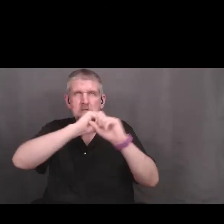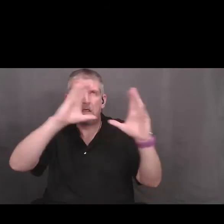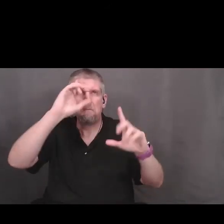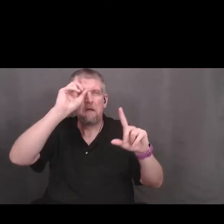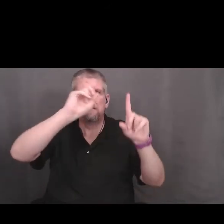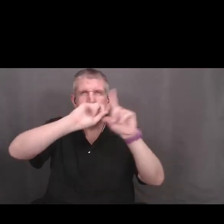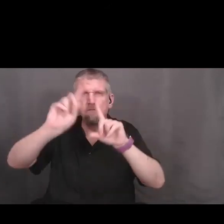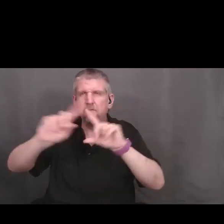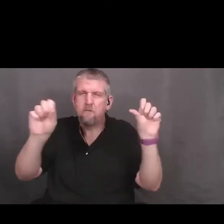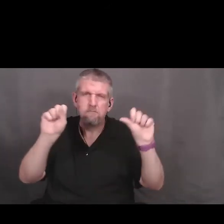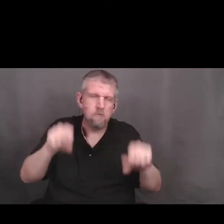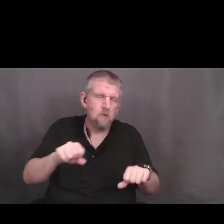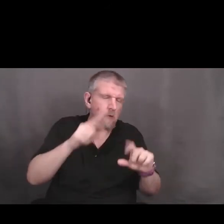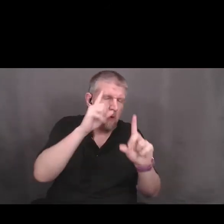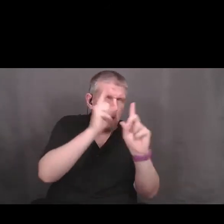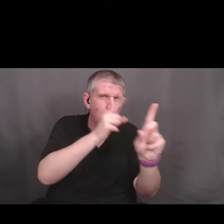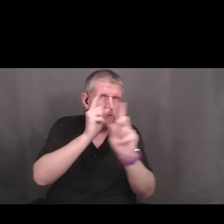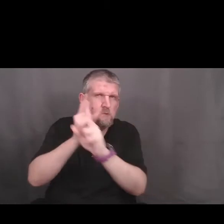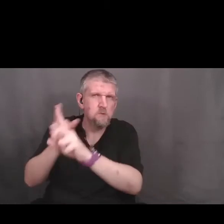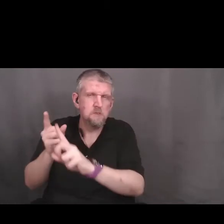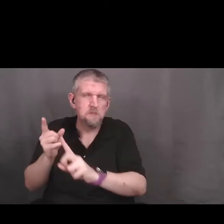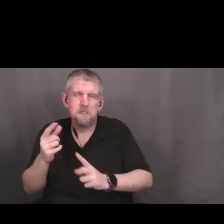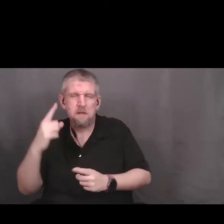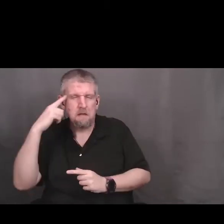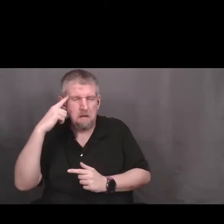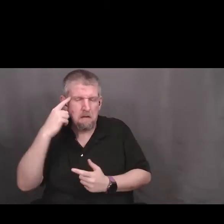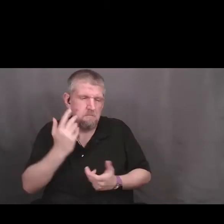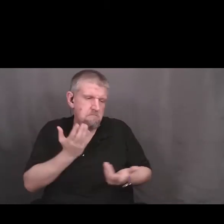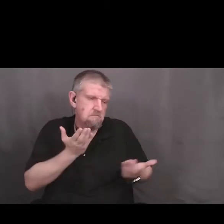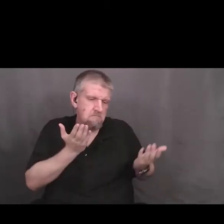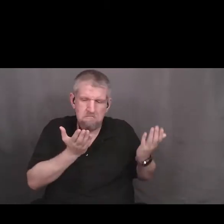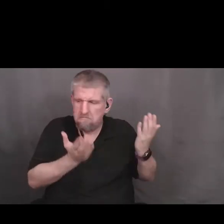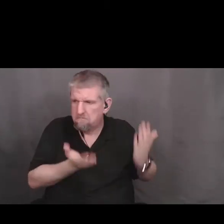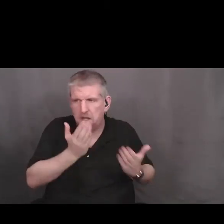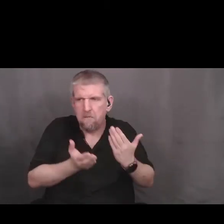you might have someone that they might have in mind, I don't know, three different things